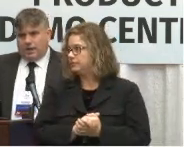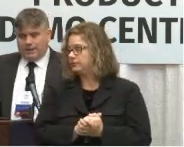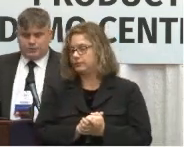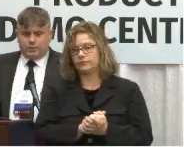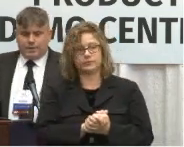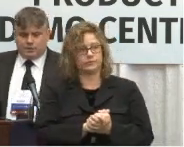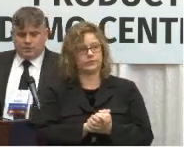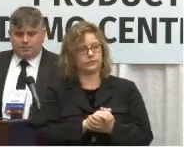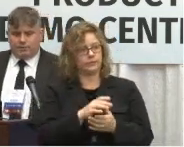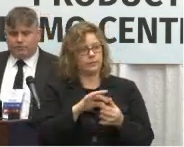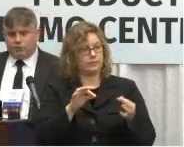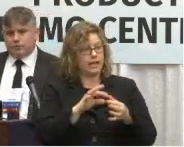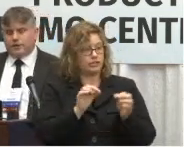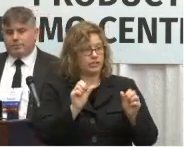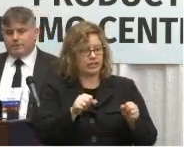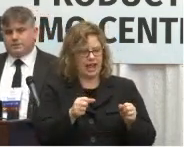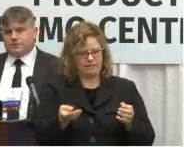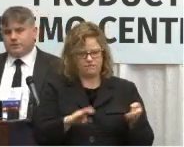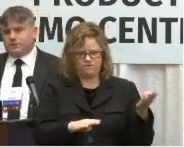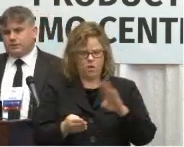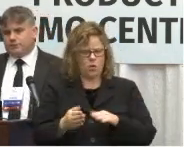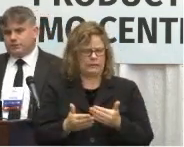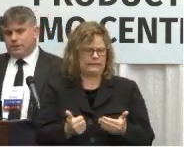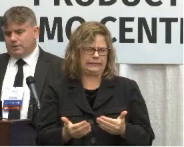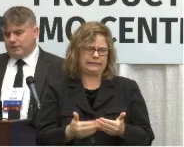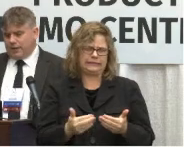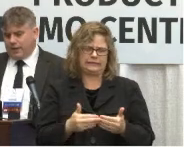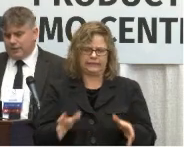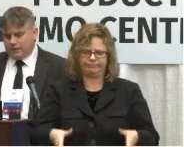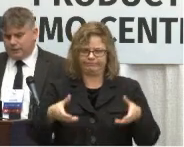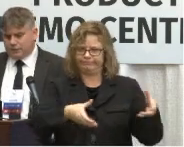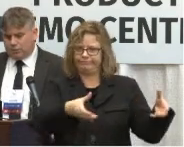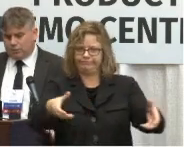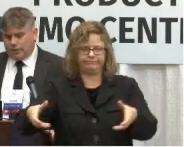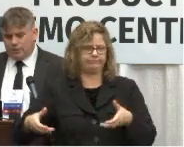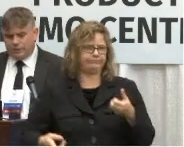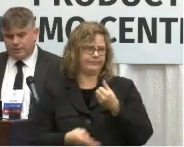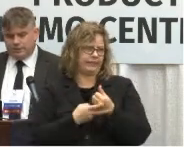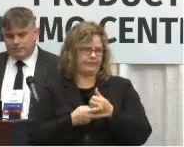and as we mentioned can be folded up and easily lifted and stored away when needed.